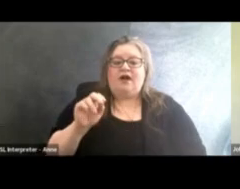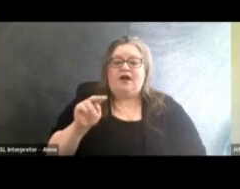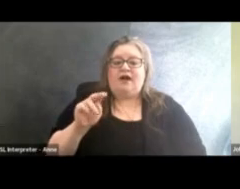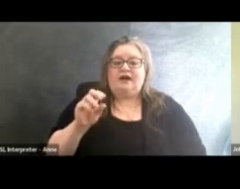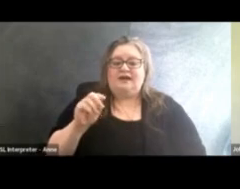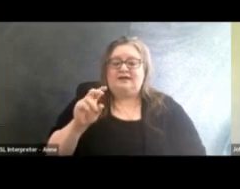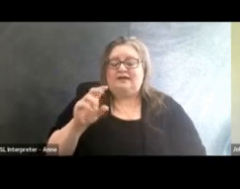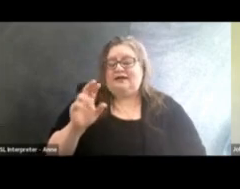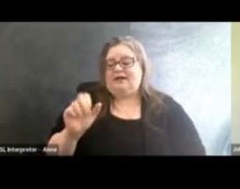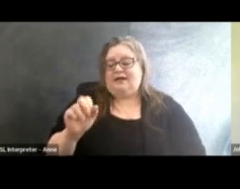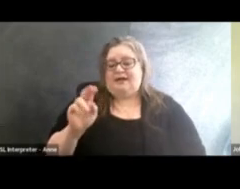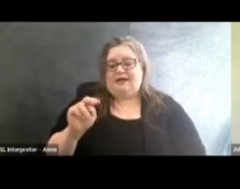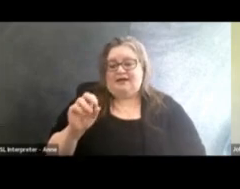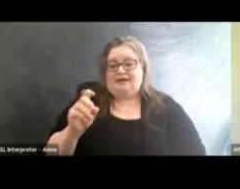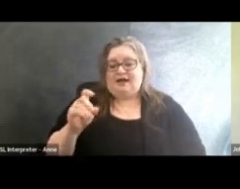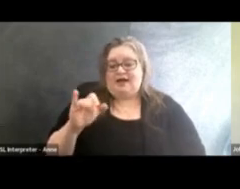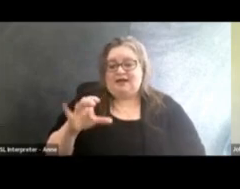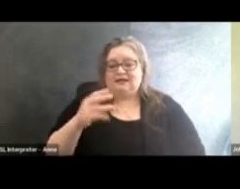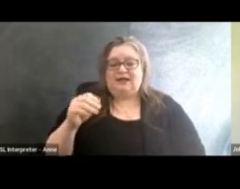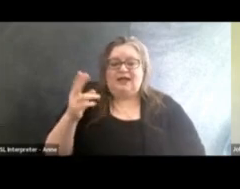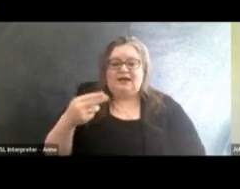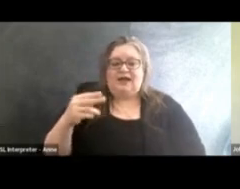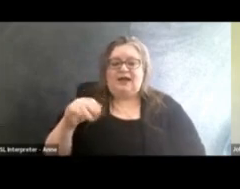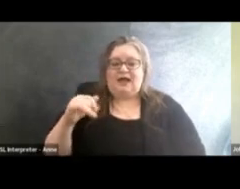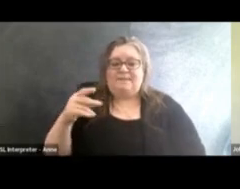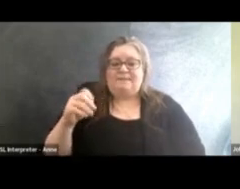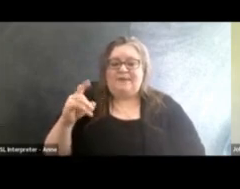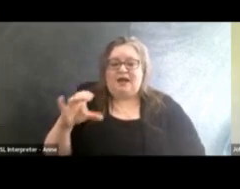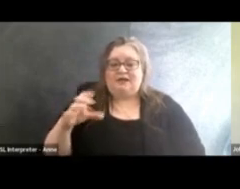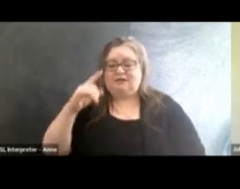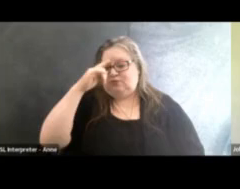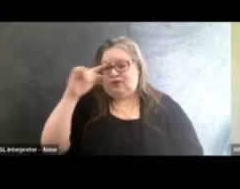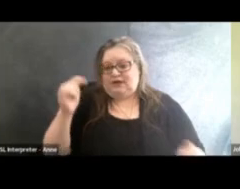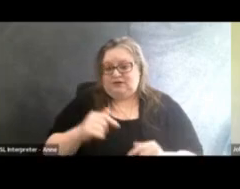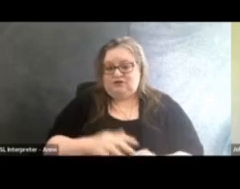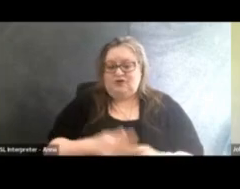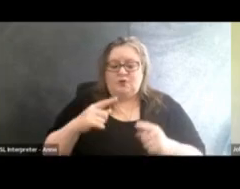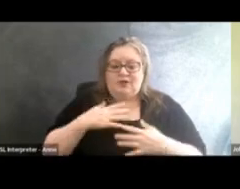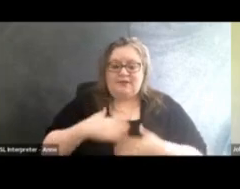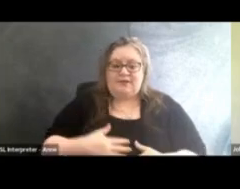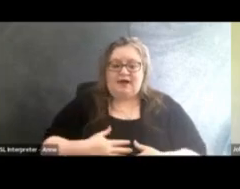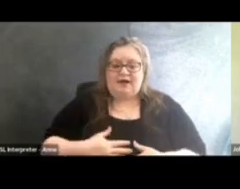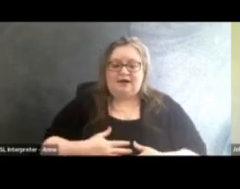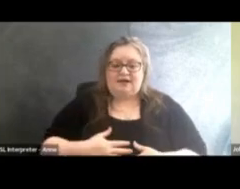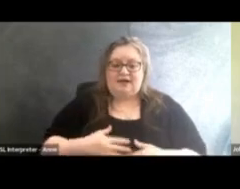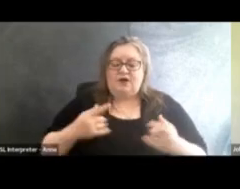brain injury, and that you know when the body when, when there's when you stop breathing, there's